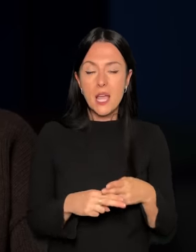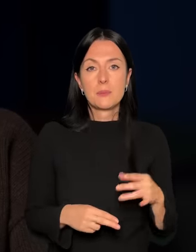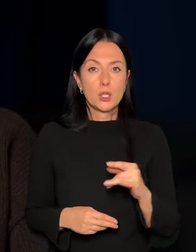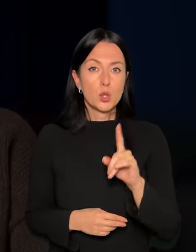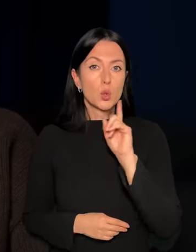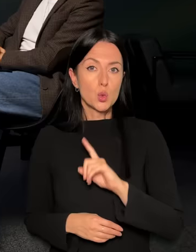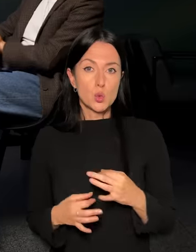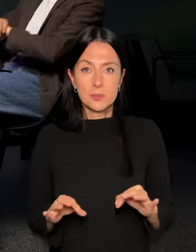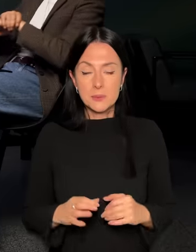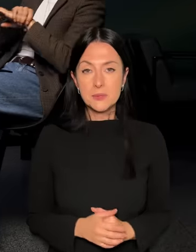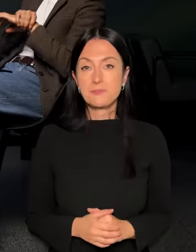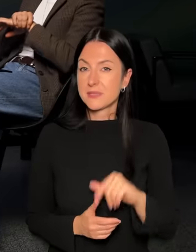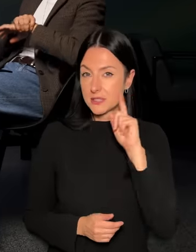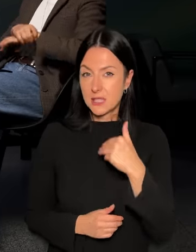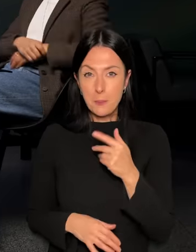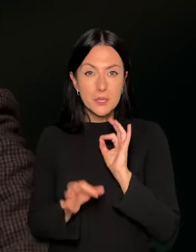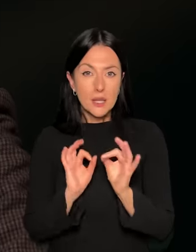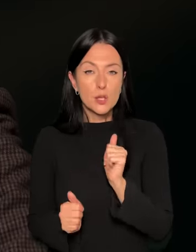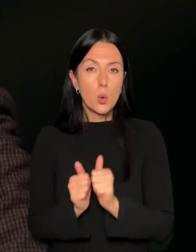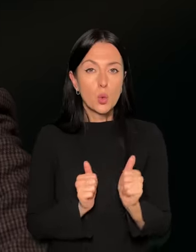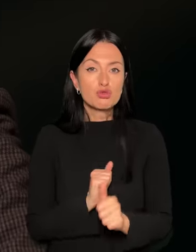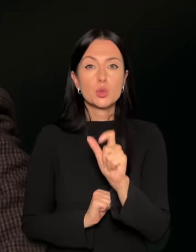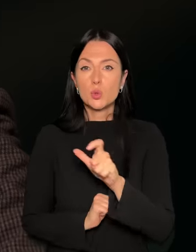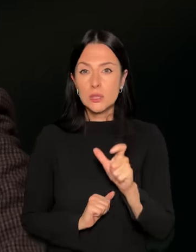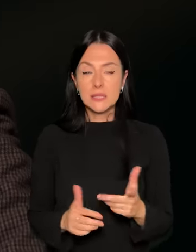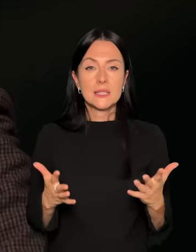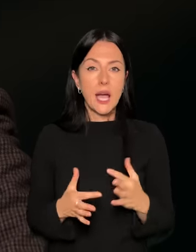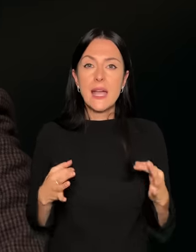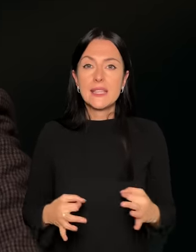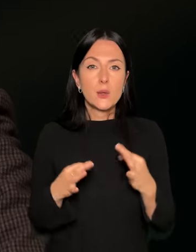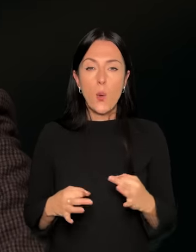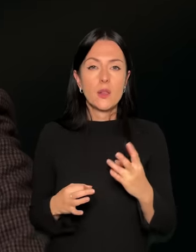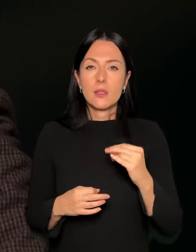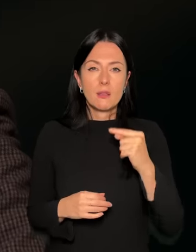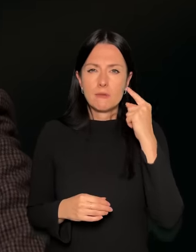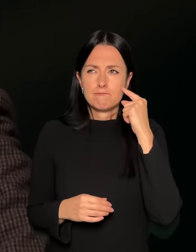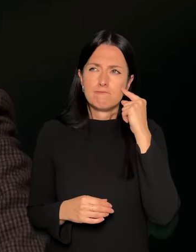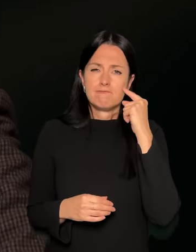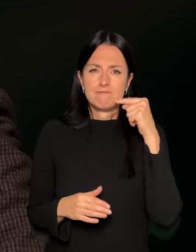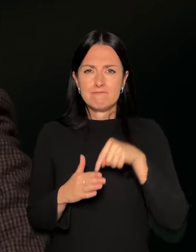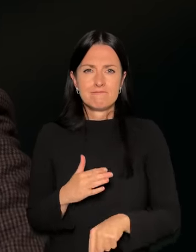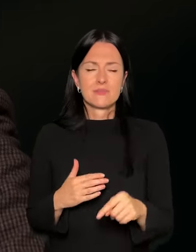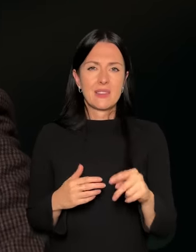You know, I would advise anyone who has never delved into the topic of inclusion in general